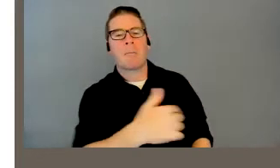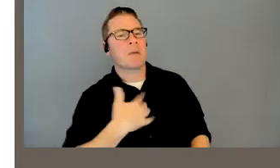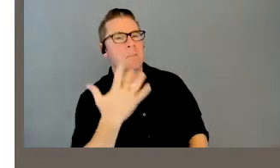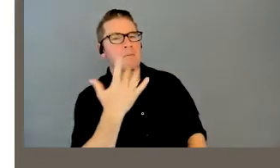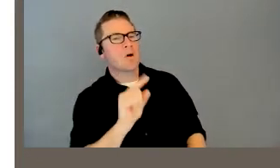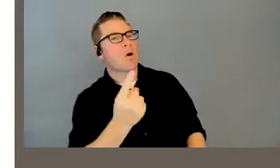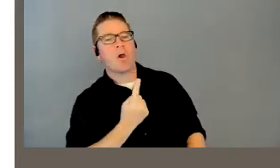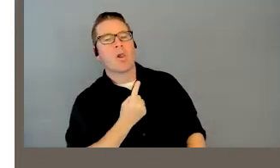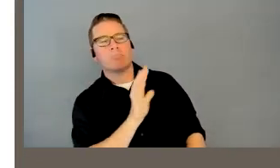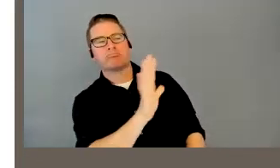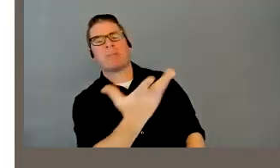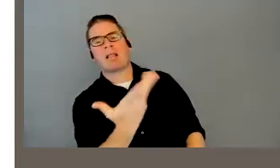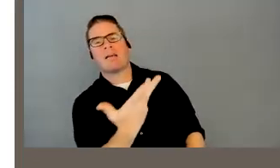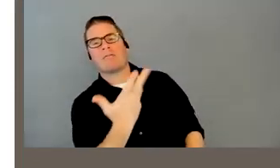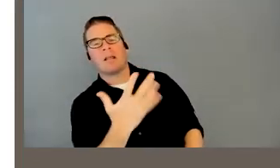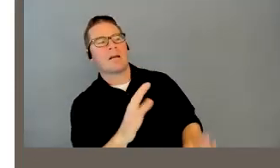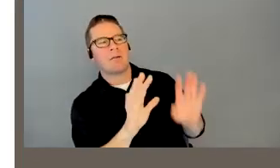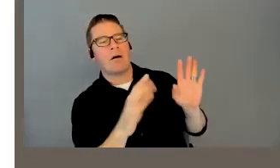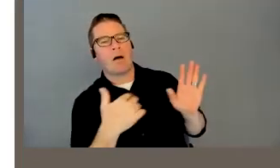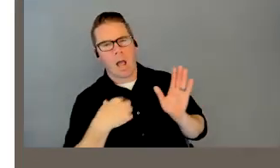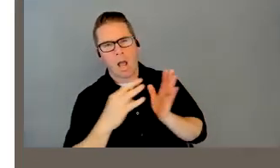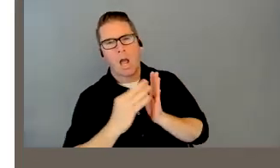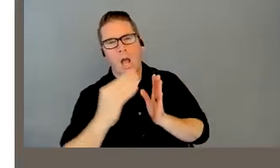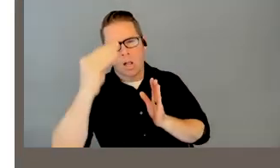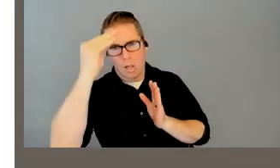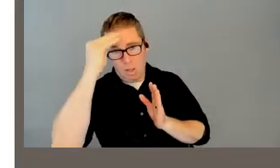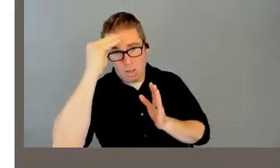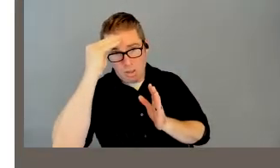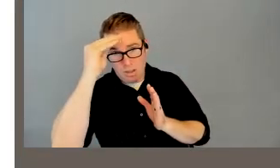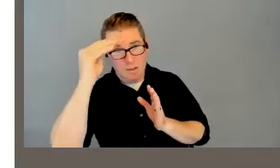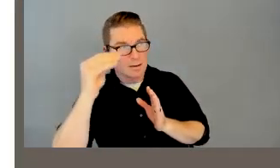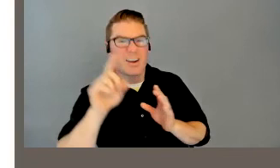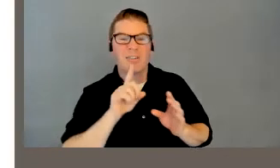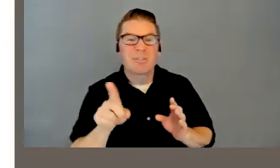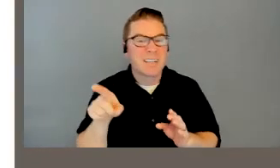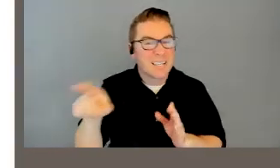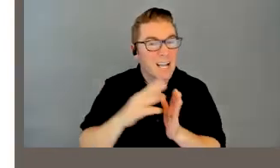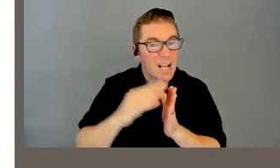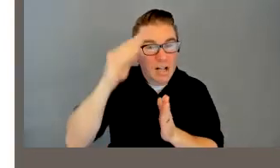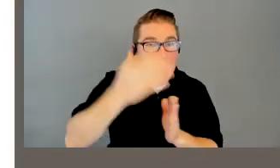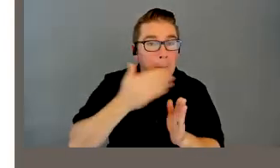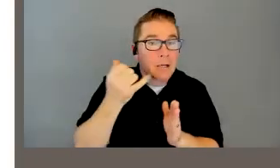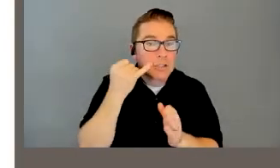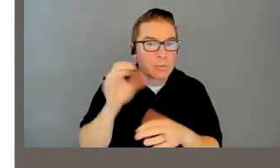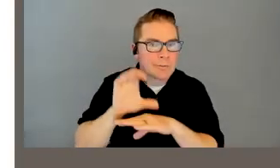but I learn better when I am forced to be with people. It's my preference not to be.